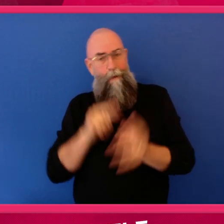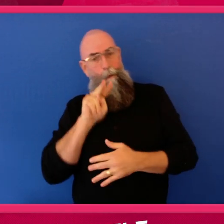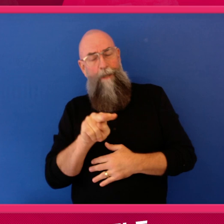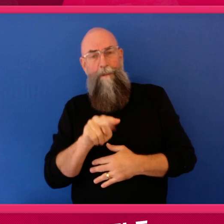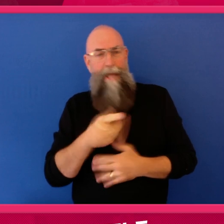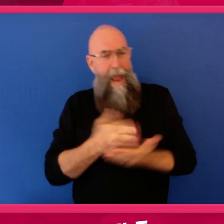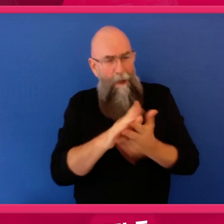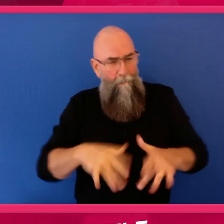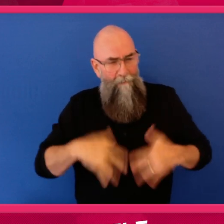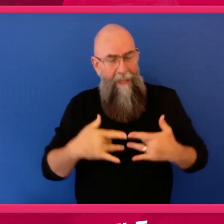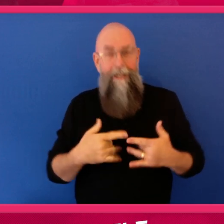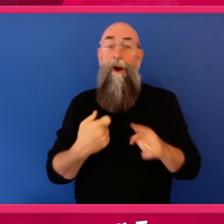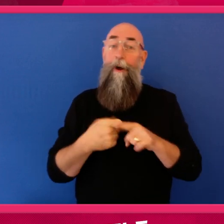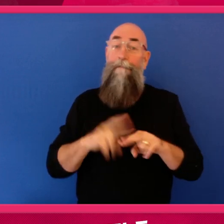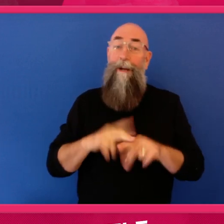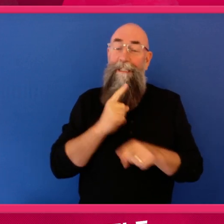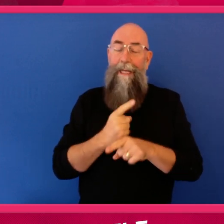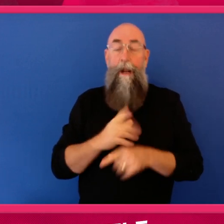Kurt Fearnley: I am watching so much more than I've ever watched before. Yeah, you're